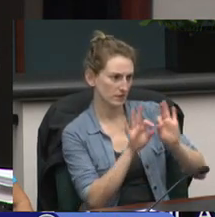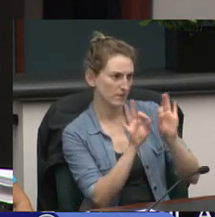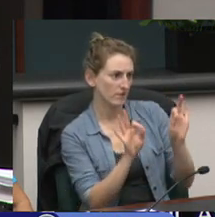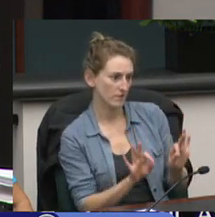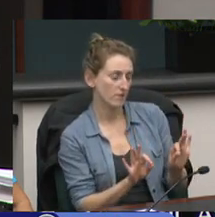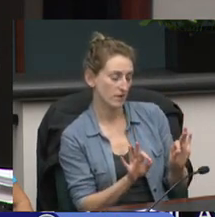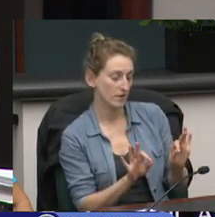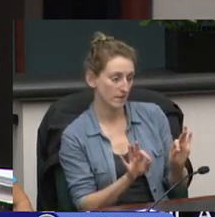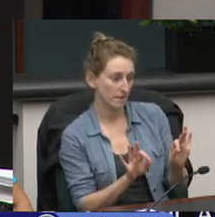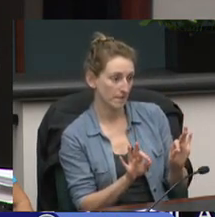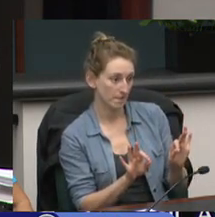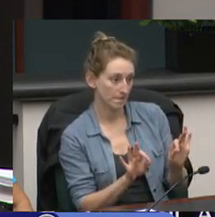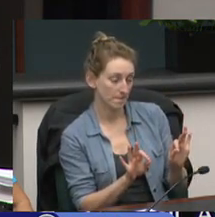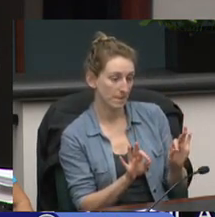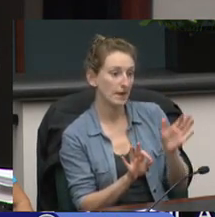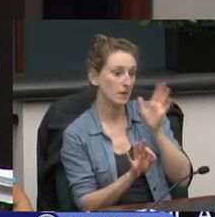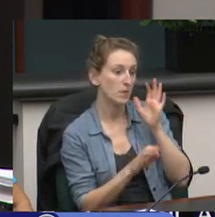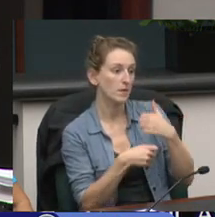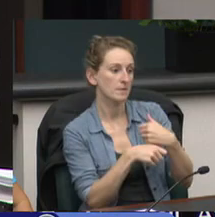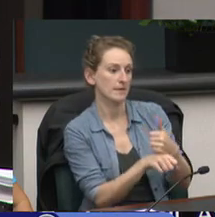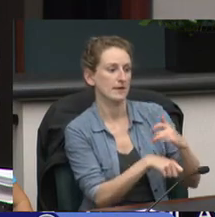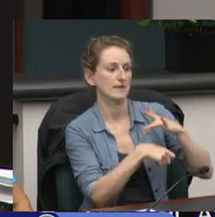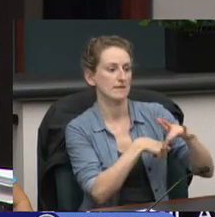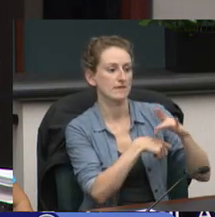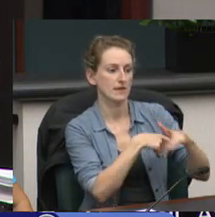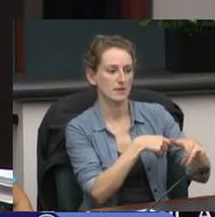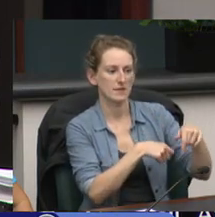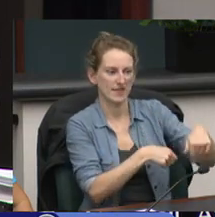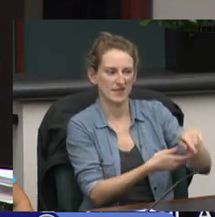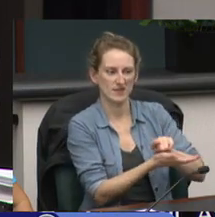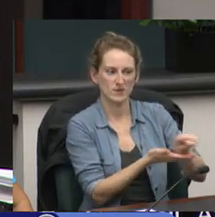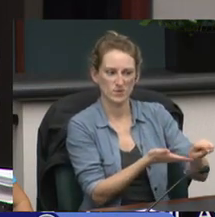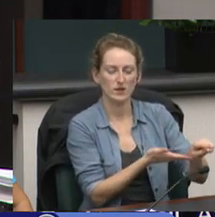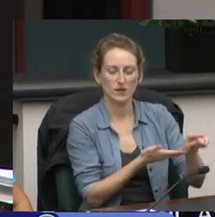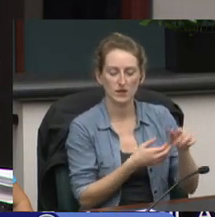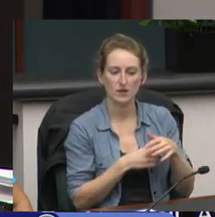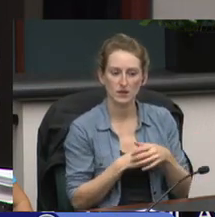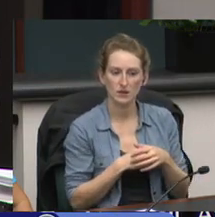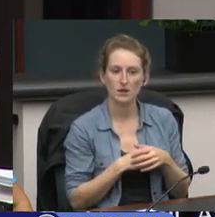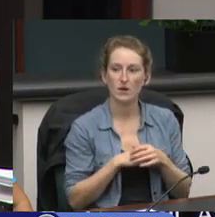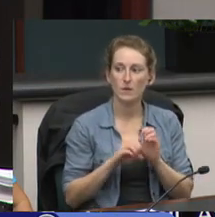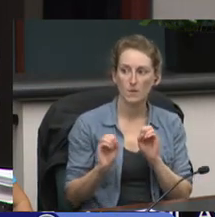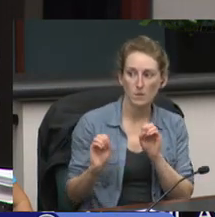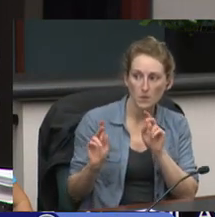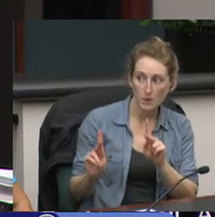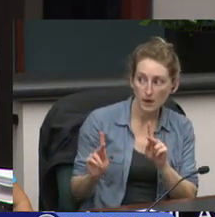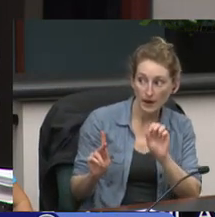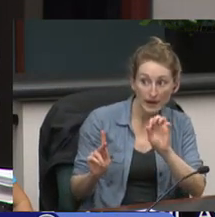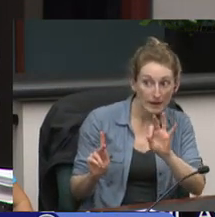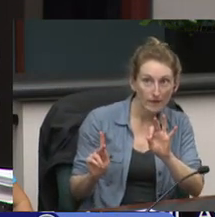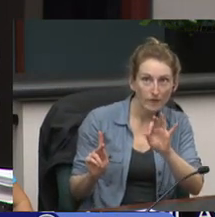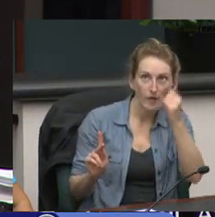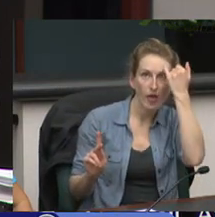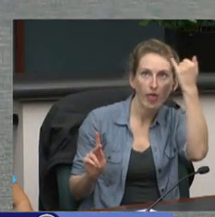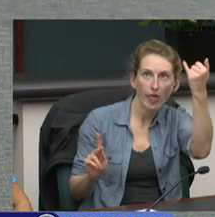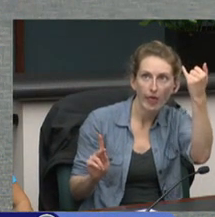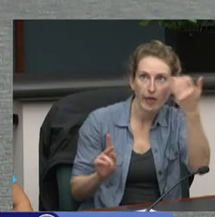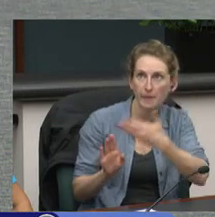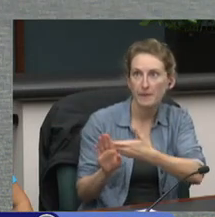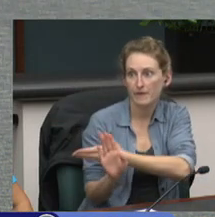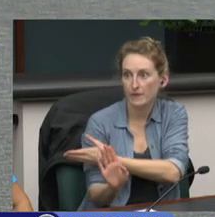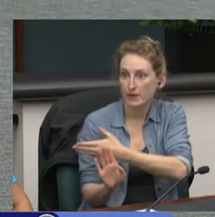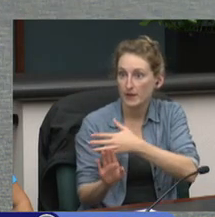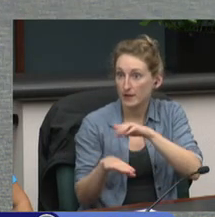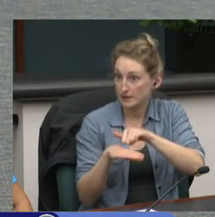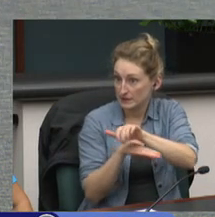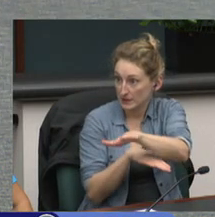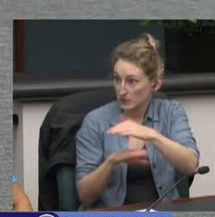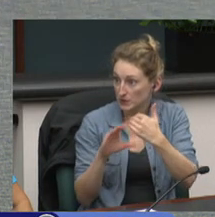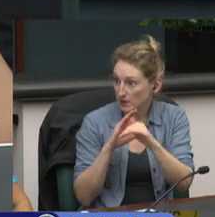this week so and that's should we just send you an email or do you just want to